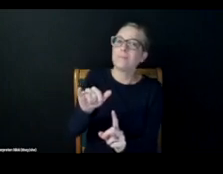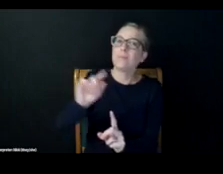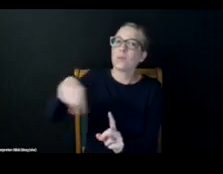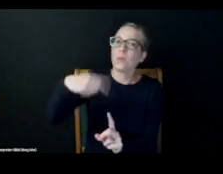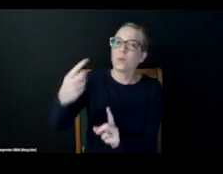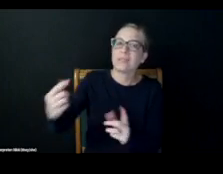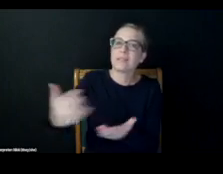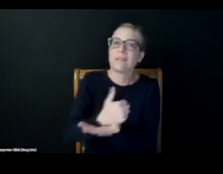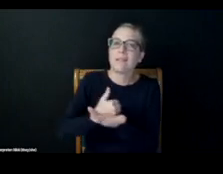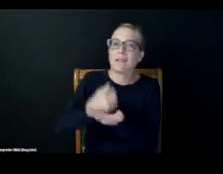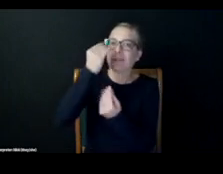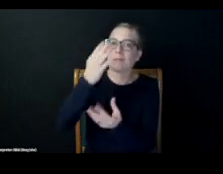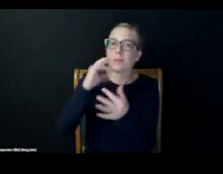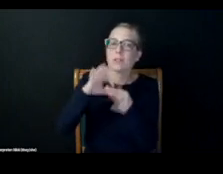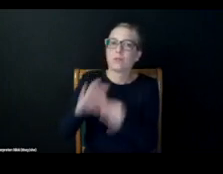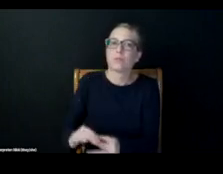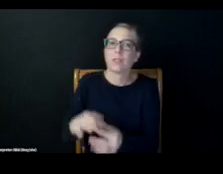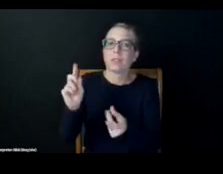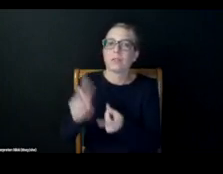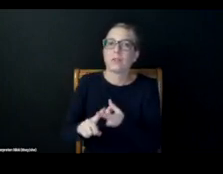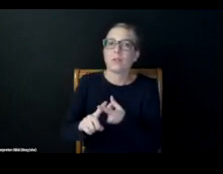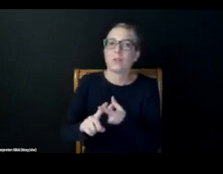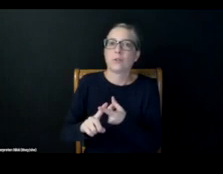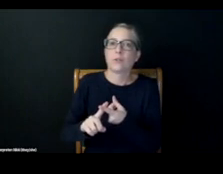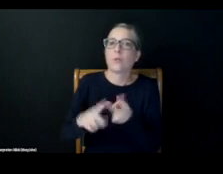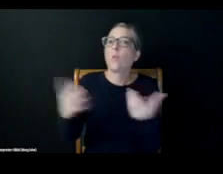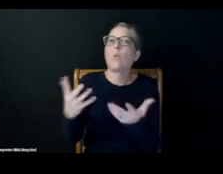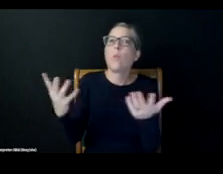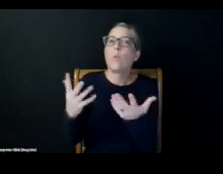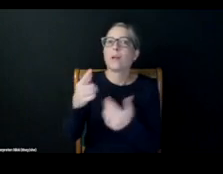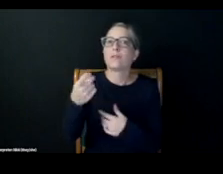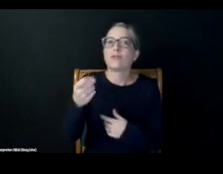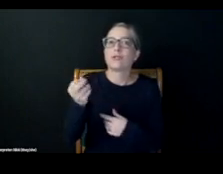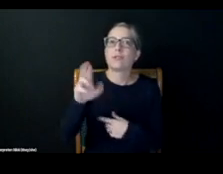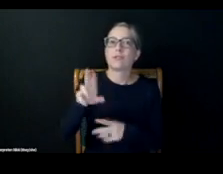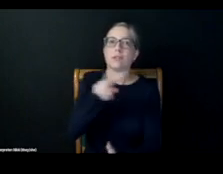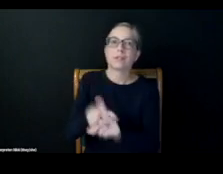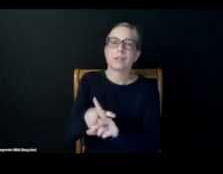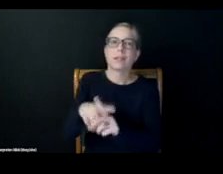transgender and non binary parents. We do acknowledge that limitation,